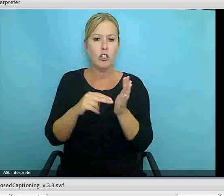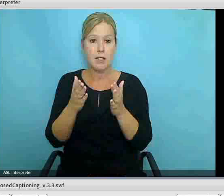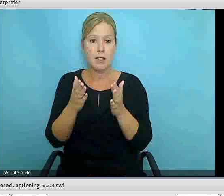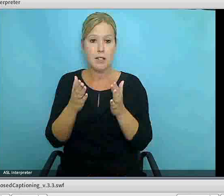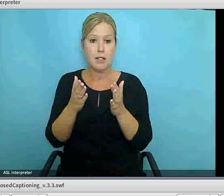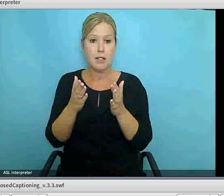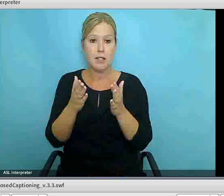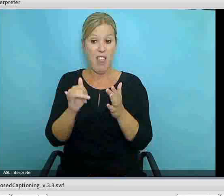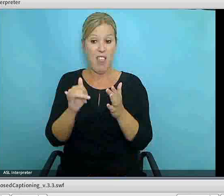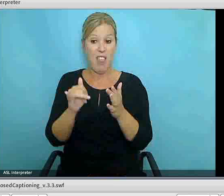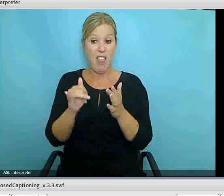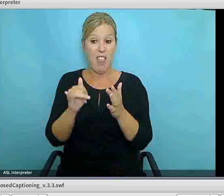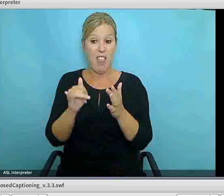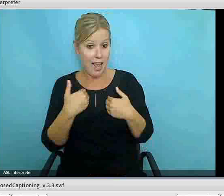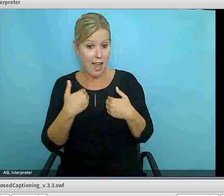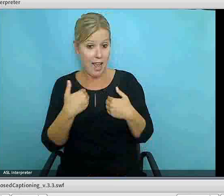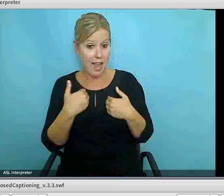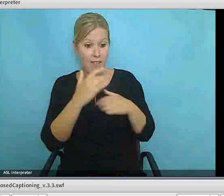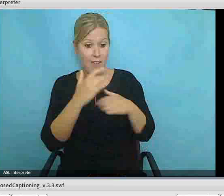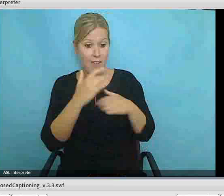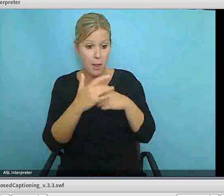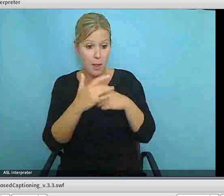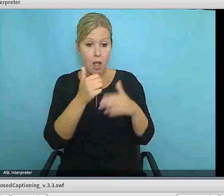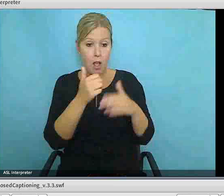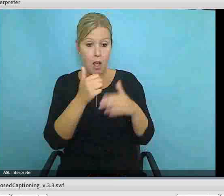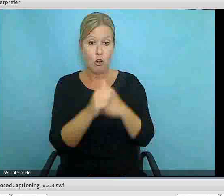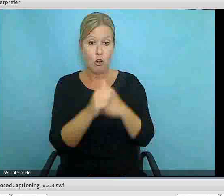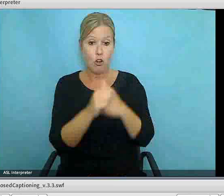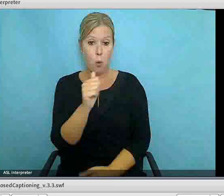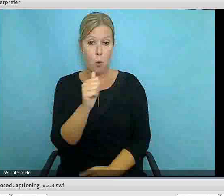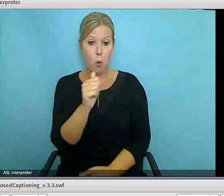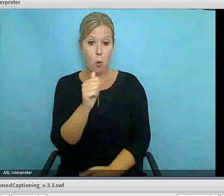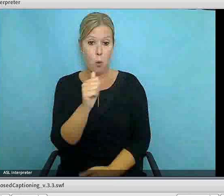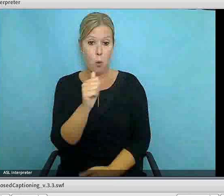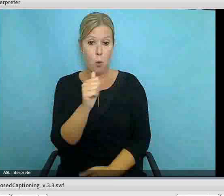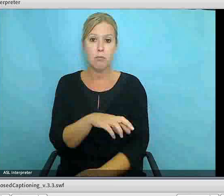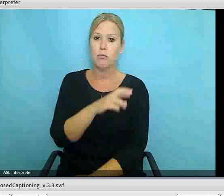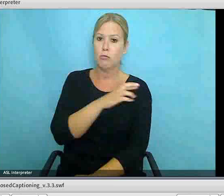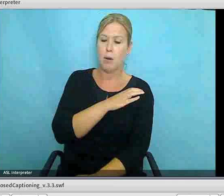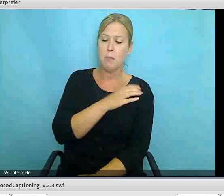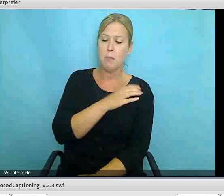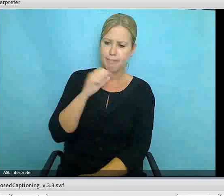Thank you.